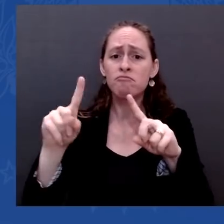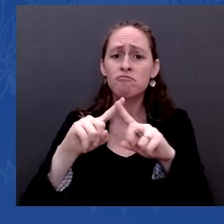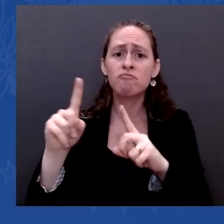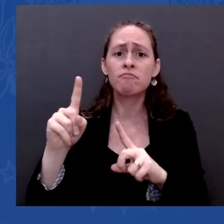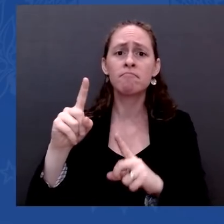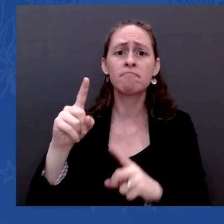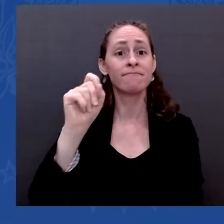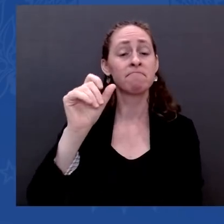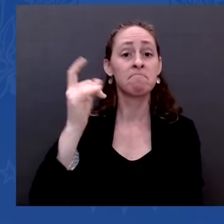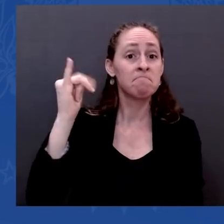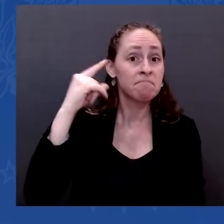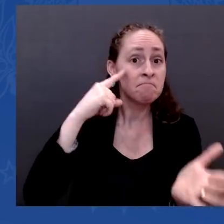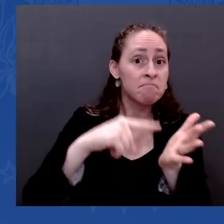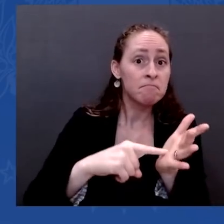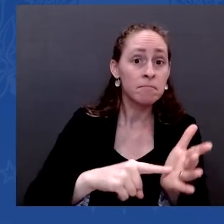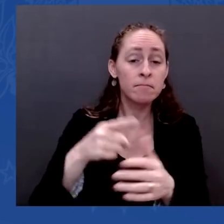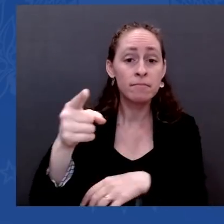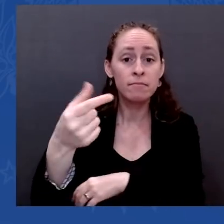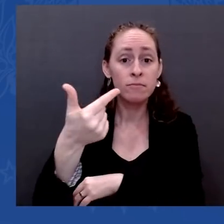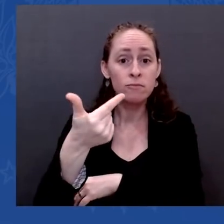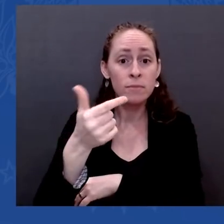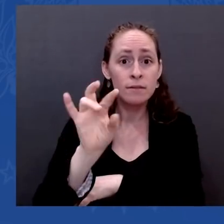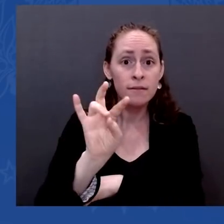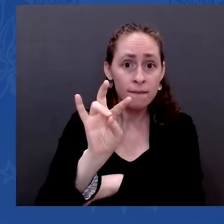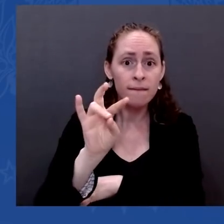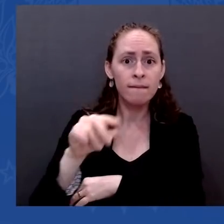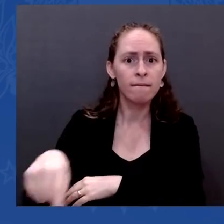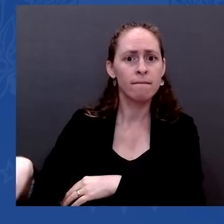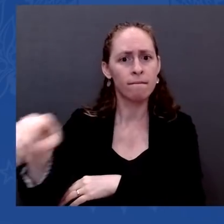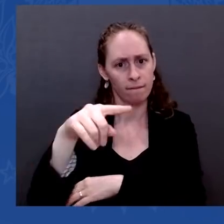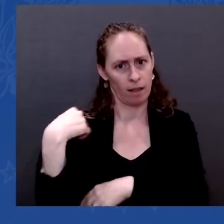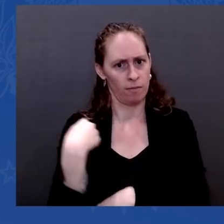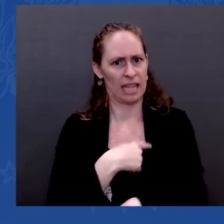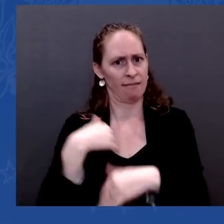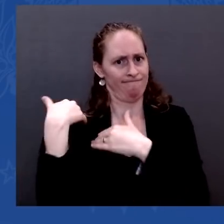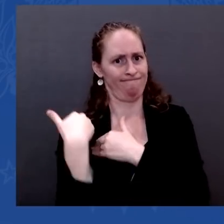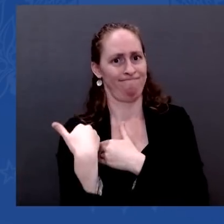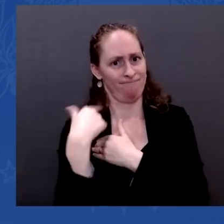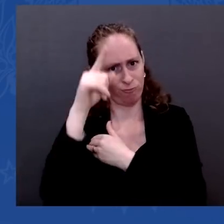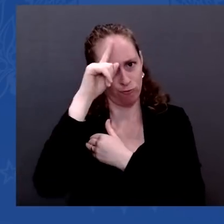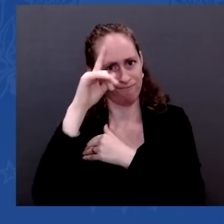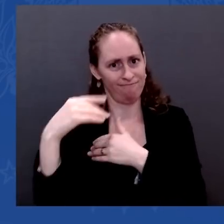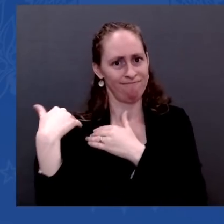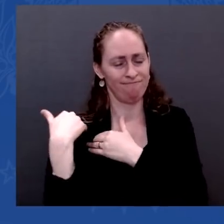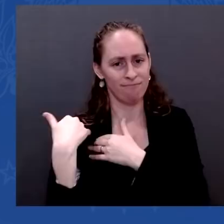We will work closely as strong economies, strong democracies.